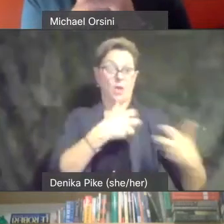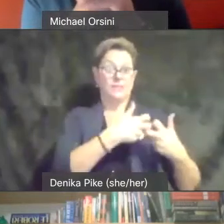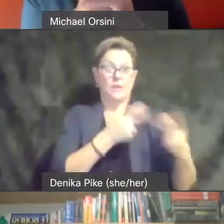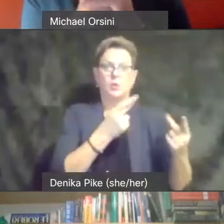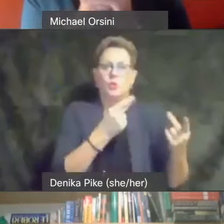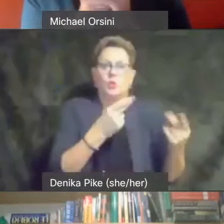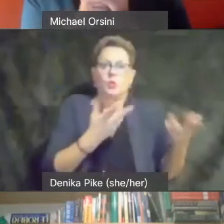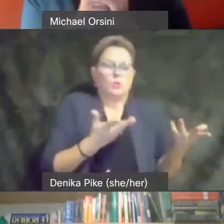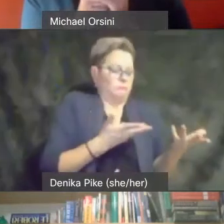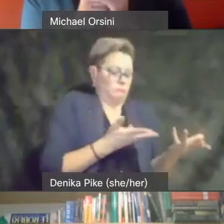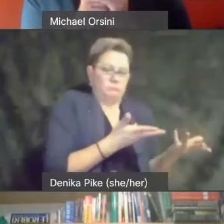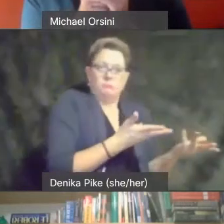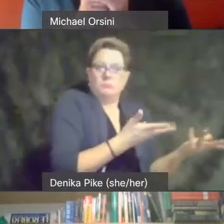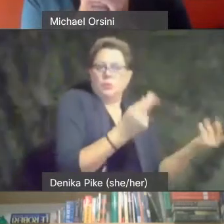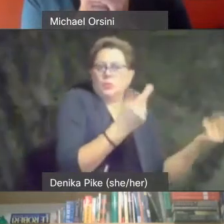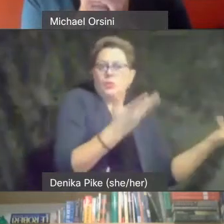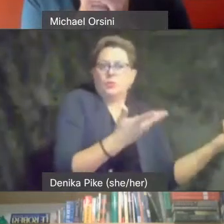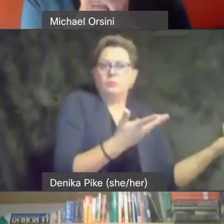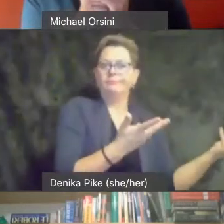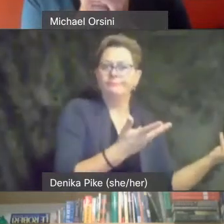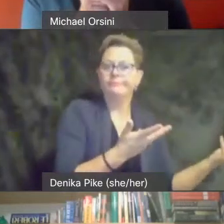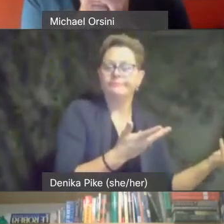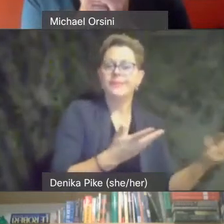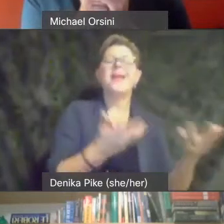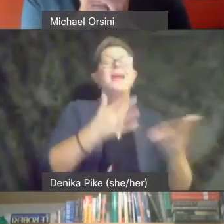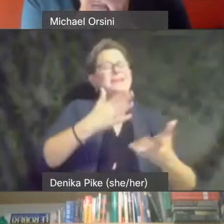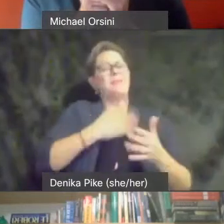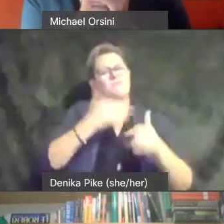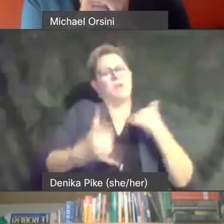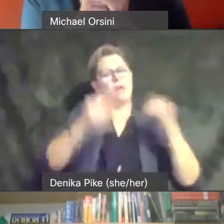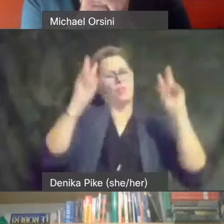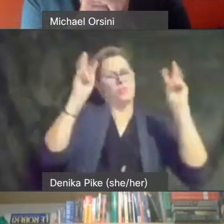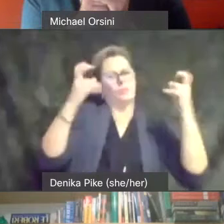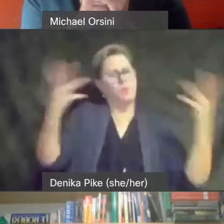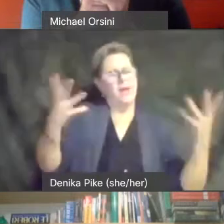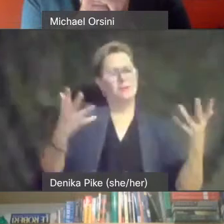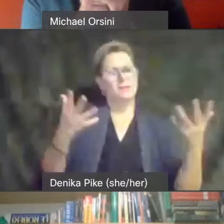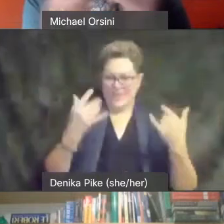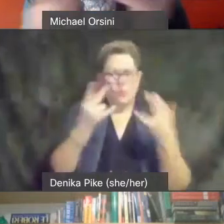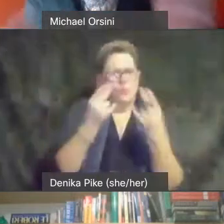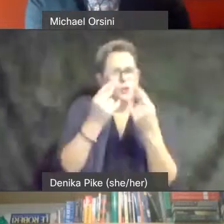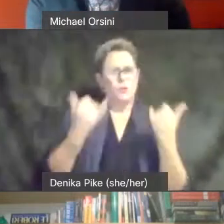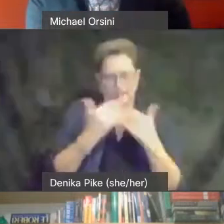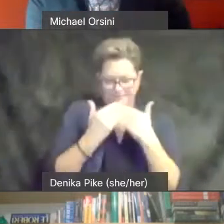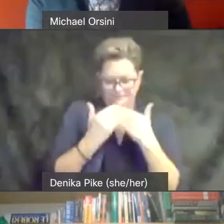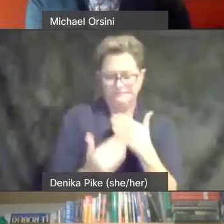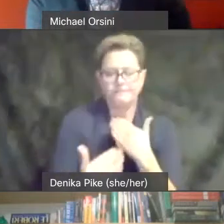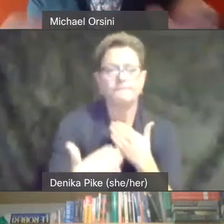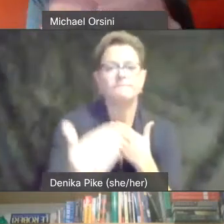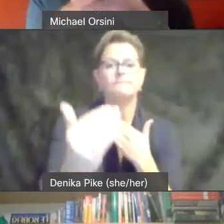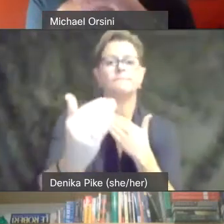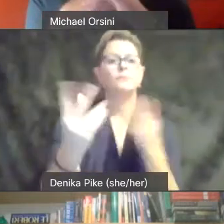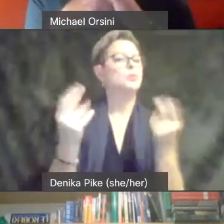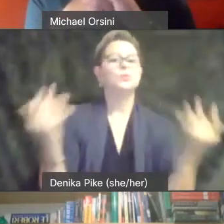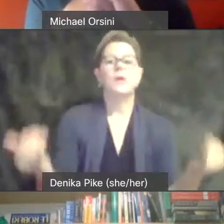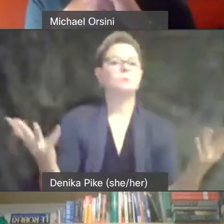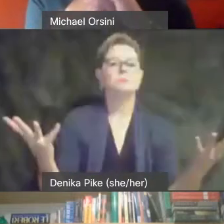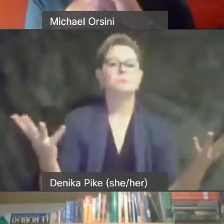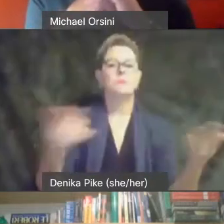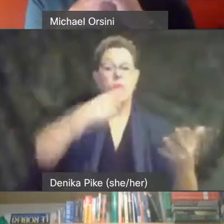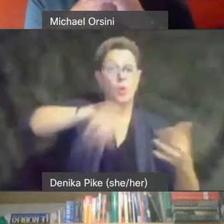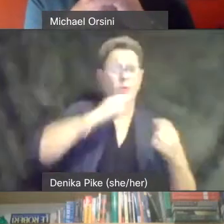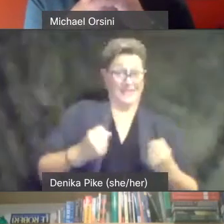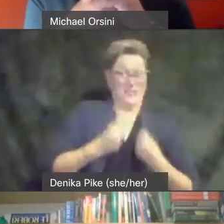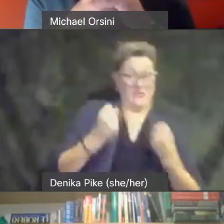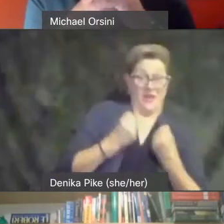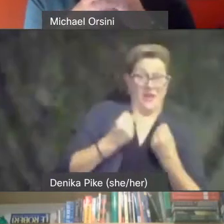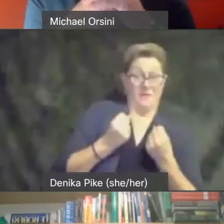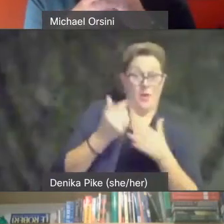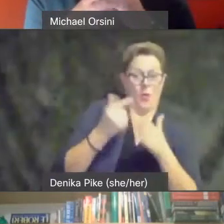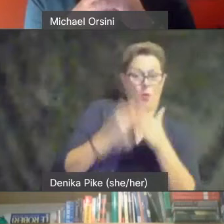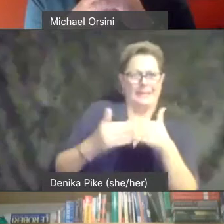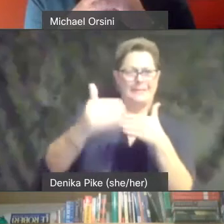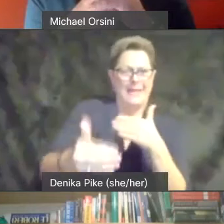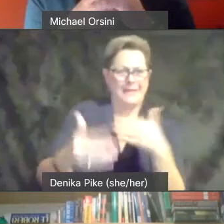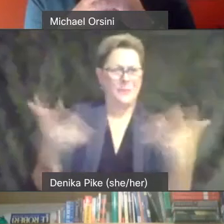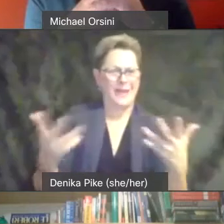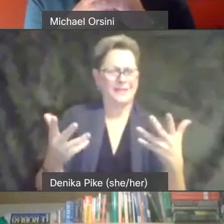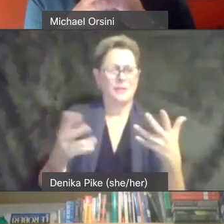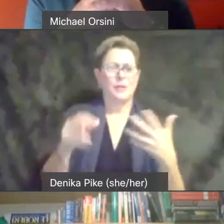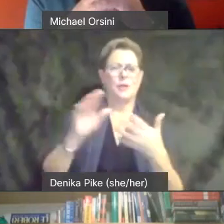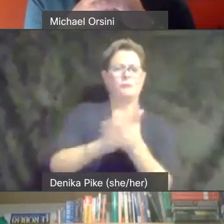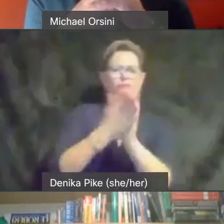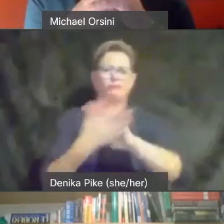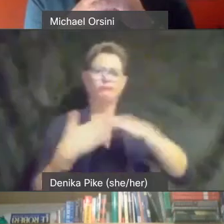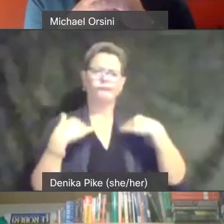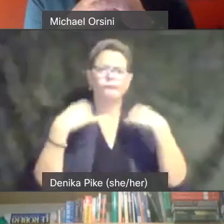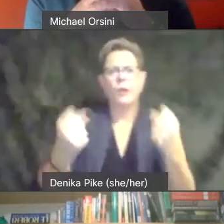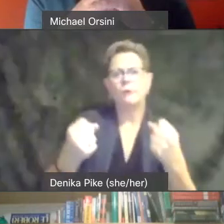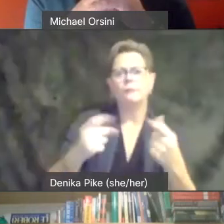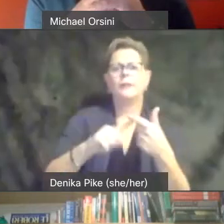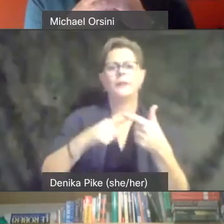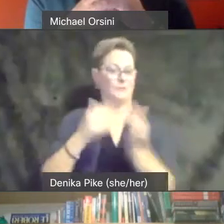And then, finally, what do we want to do moving forward? I think that in a lot of real communities across Canada, we talk as if we've survived it and what's coming next the discussion is already about recovery and I'm excited here. We'll have to say, but the.